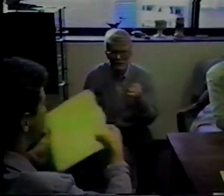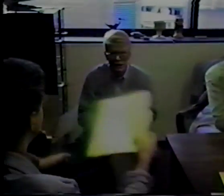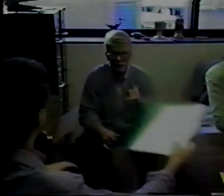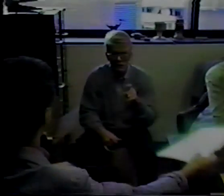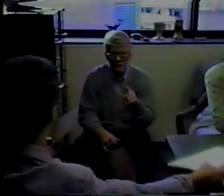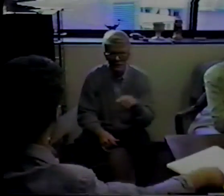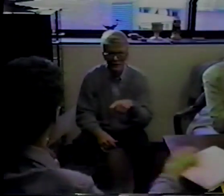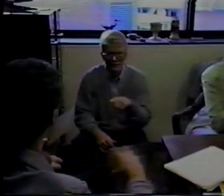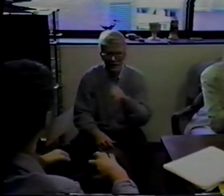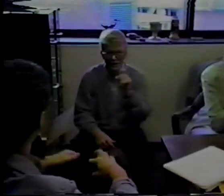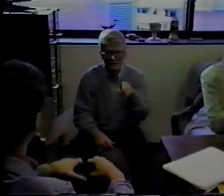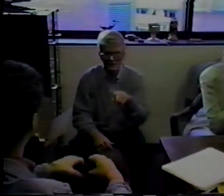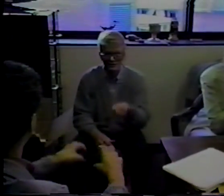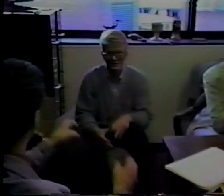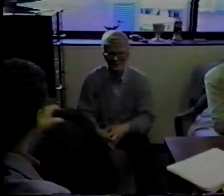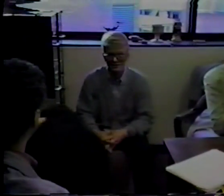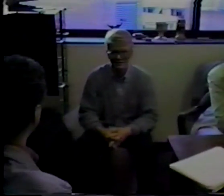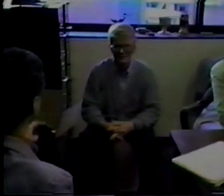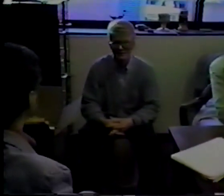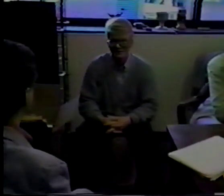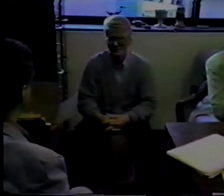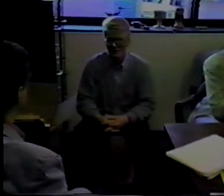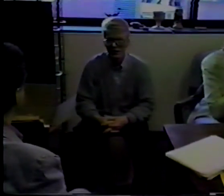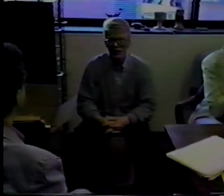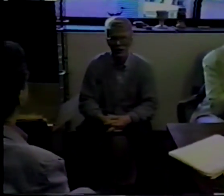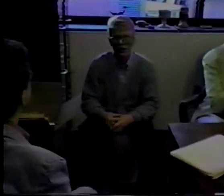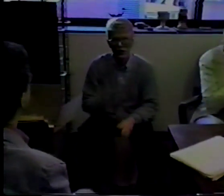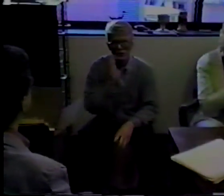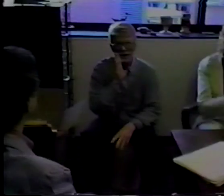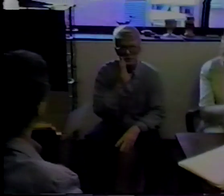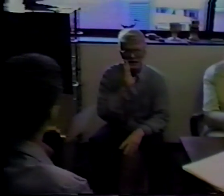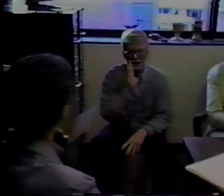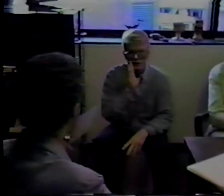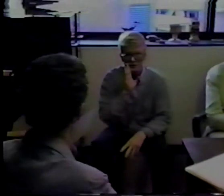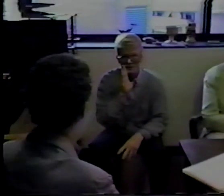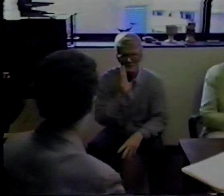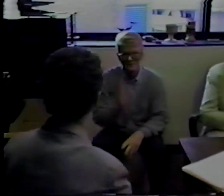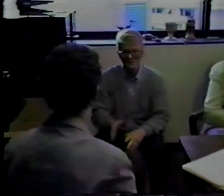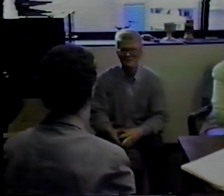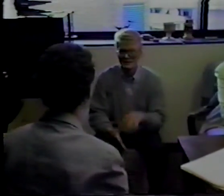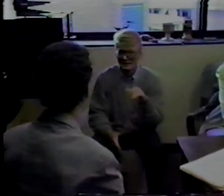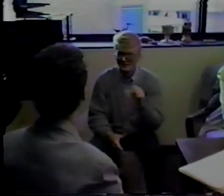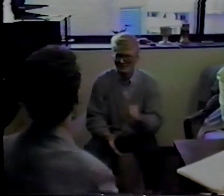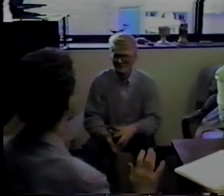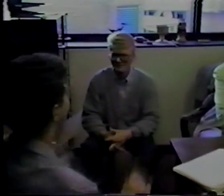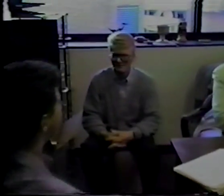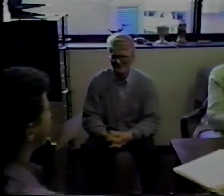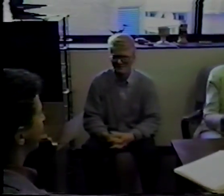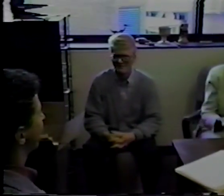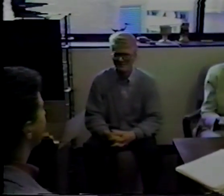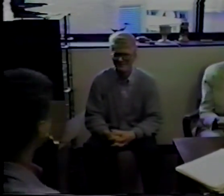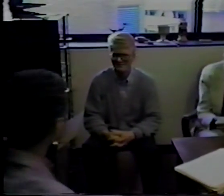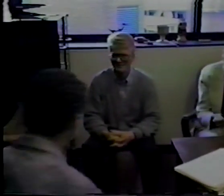Hello? .. Hi there!